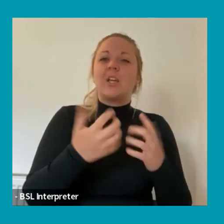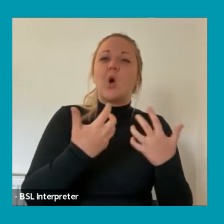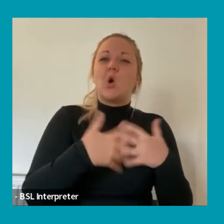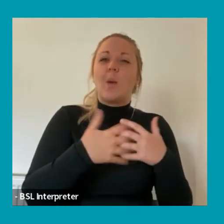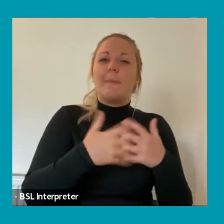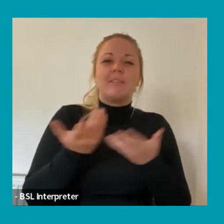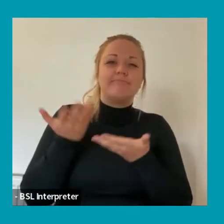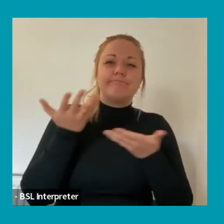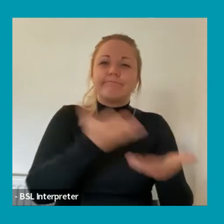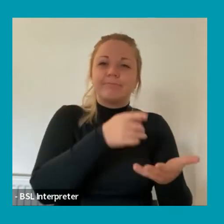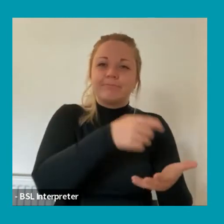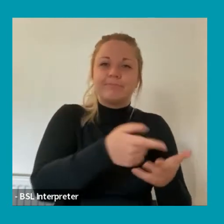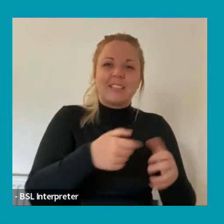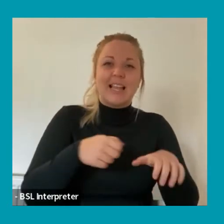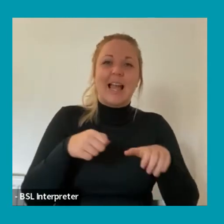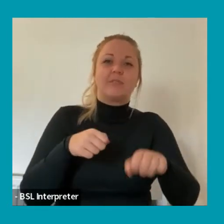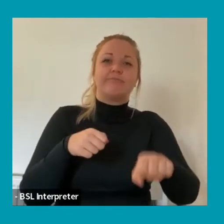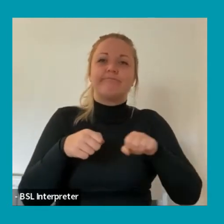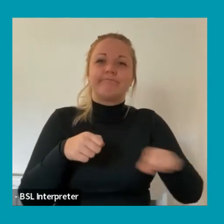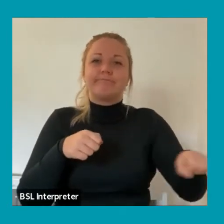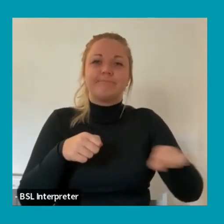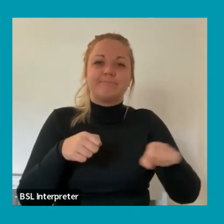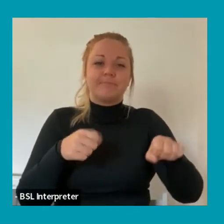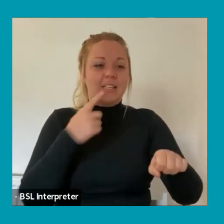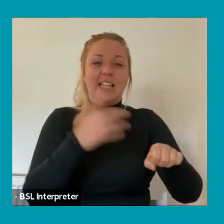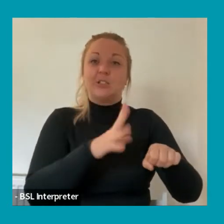I booked an assessment from Access to Work and drive an hour,